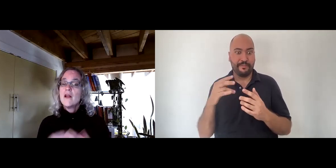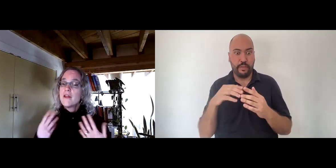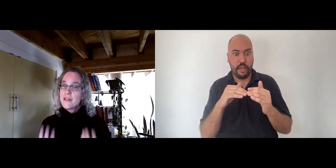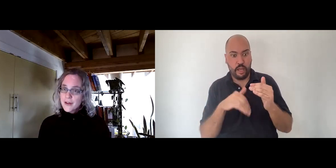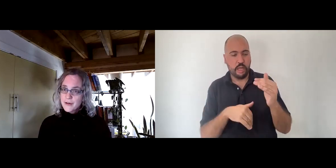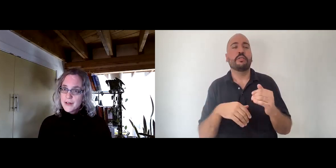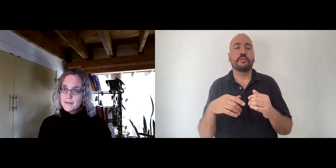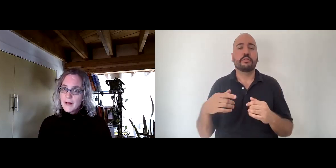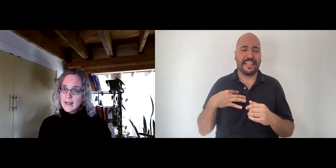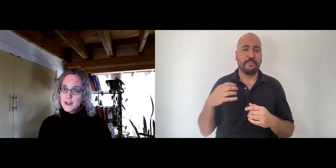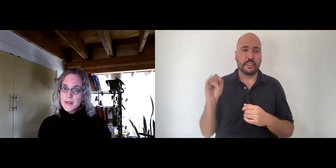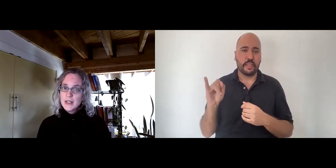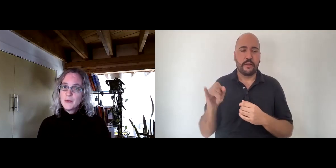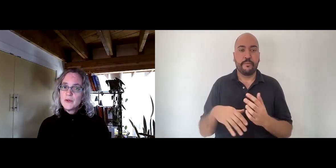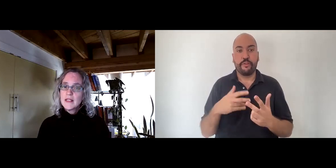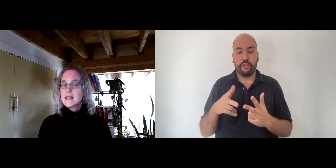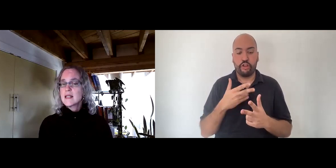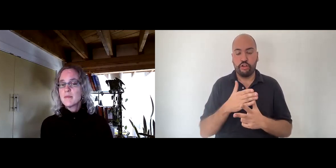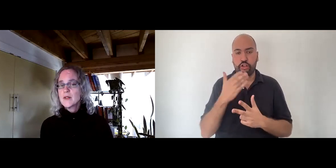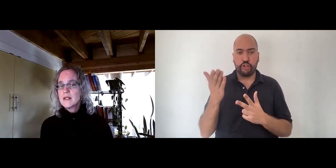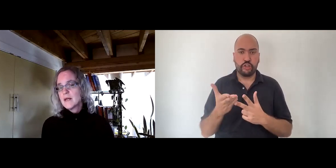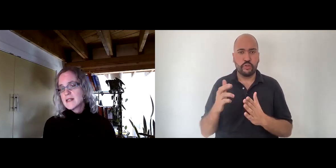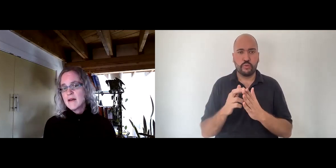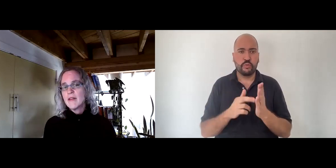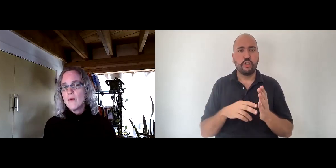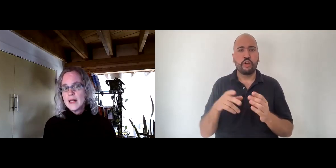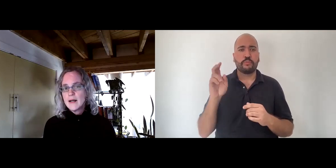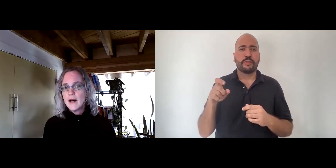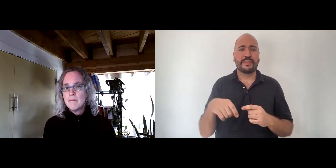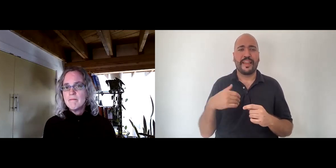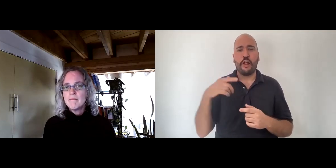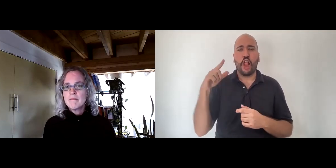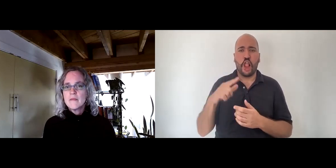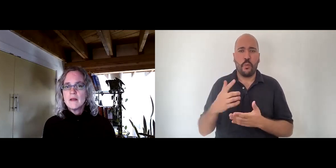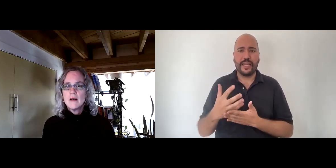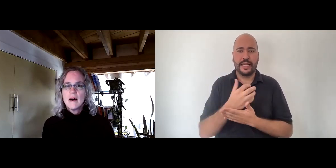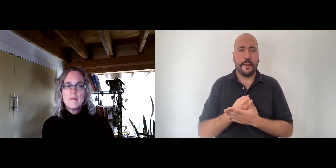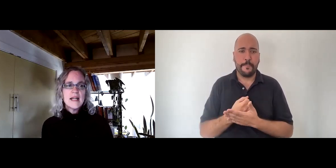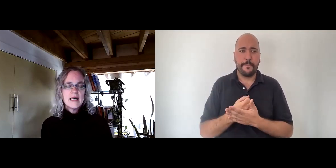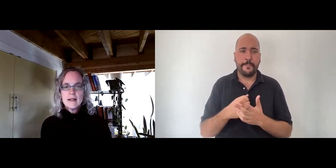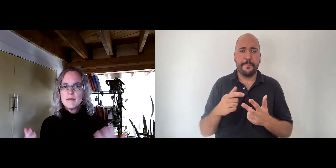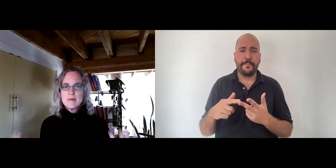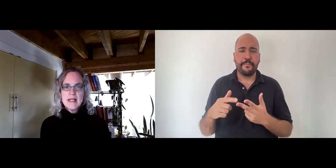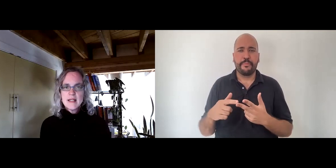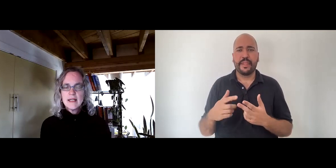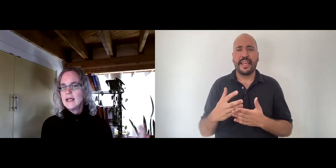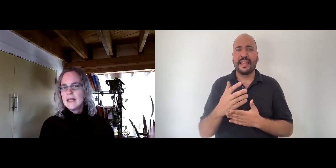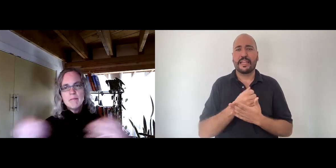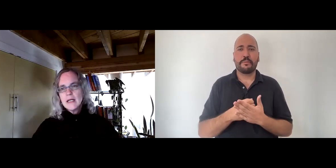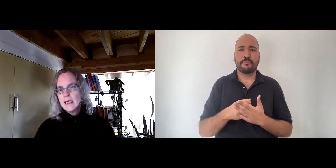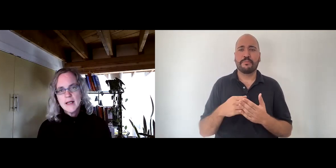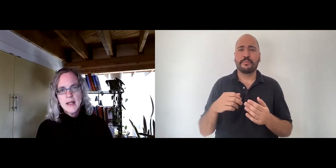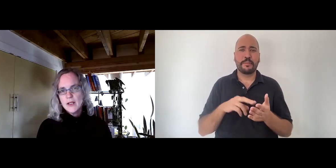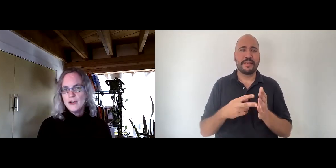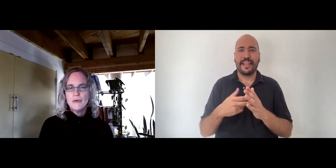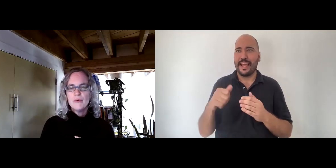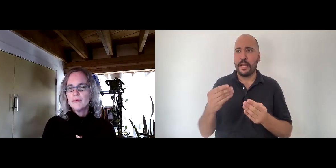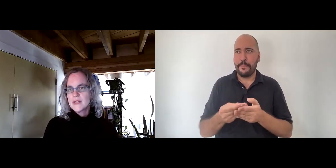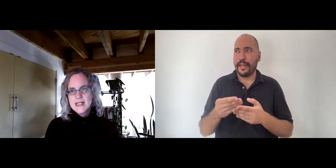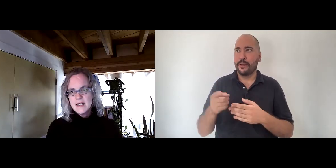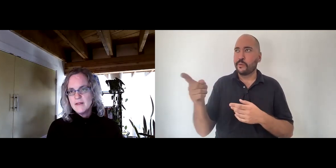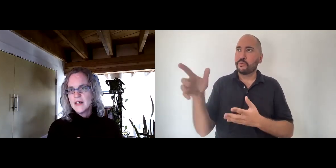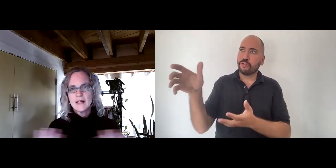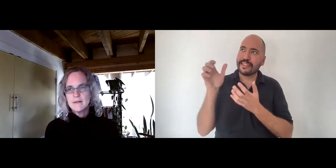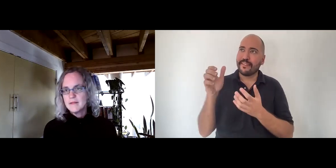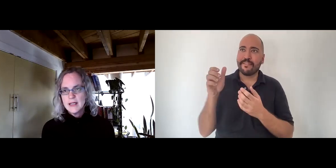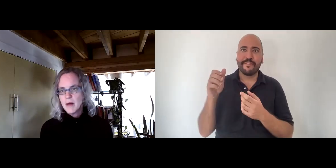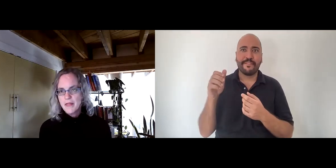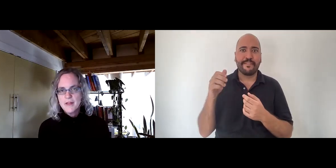The third eligibility rule is that the person must have low income and income is basically any money that you receive in in a month.